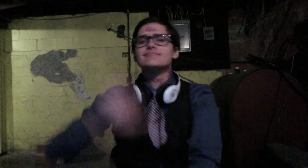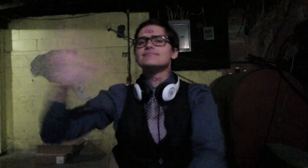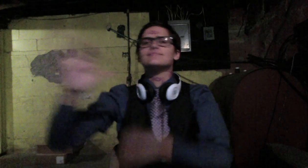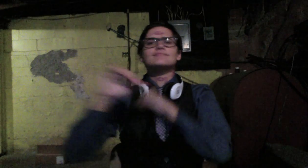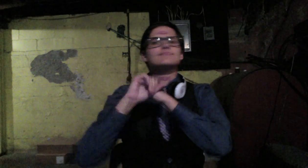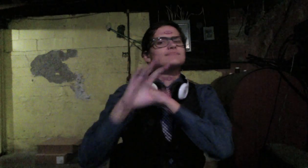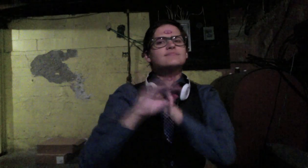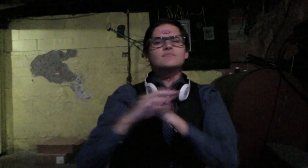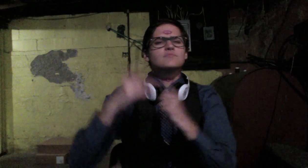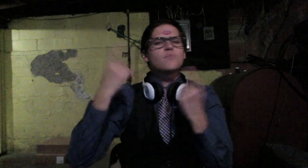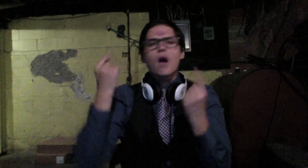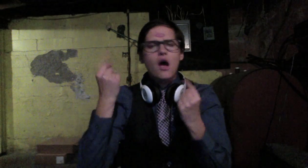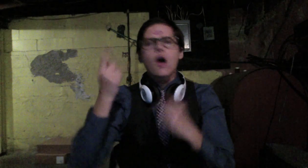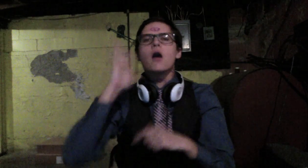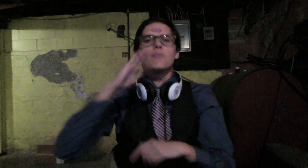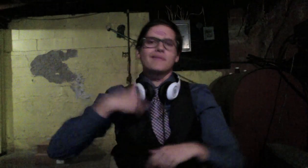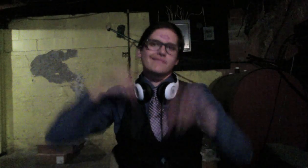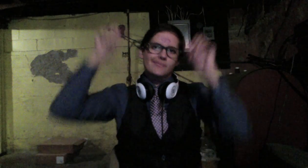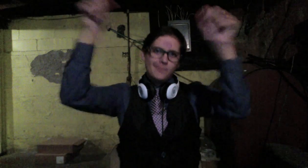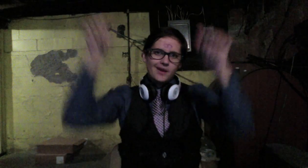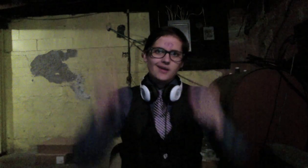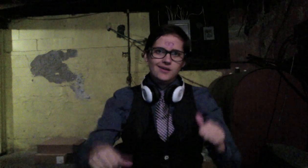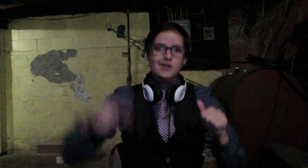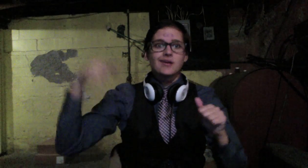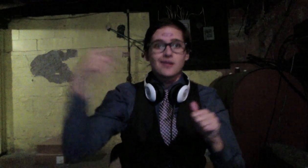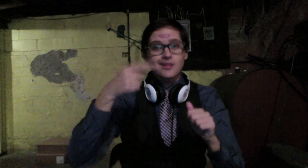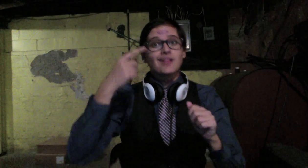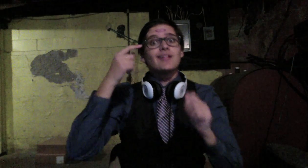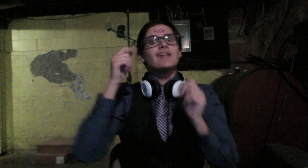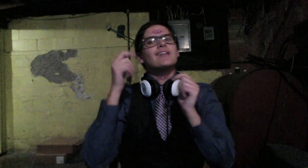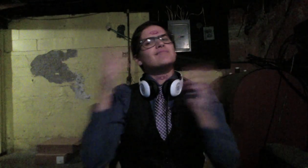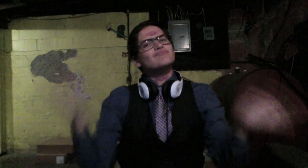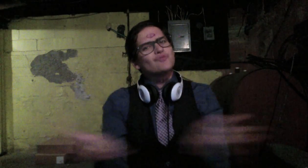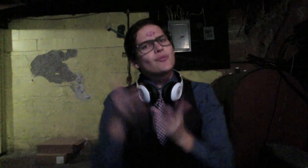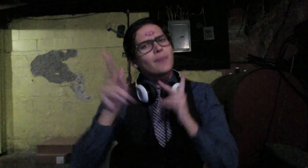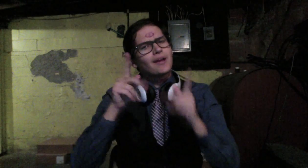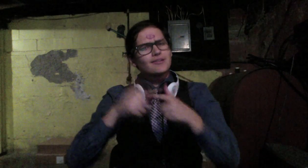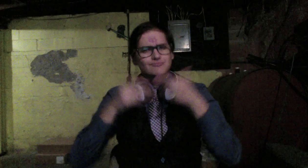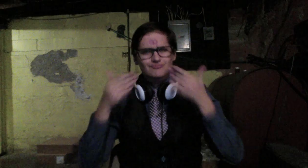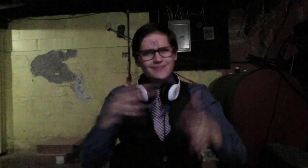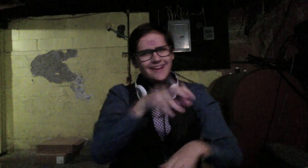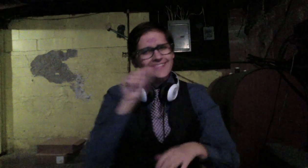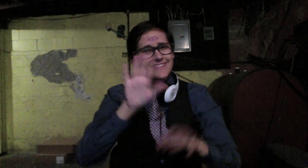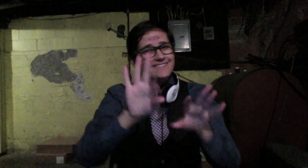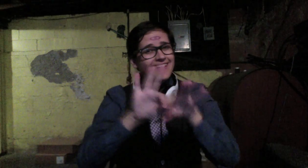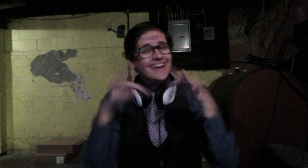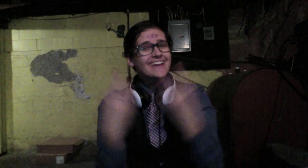THEIR ADS WHAT WILL HAVE POSTER THIS ENCOURAGE PEOPLE TO GO-AHEAD TAKE THEIR